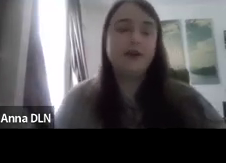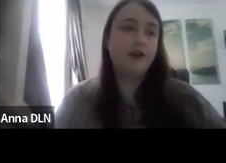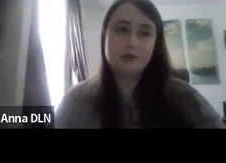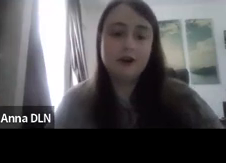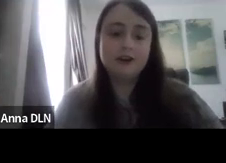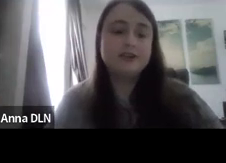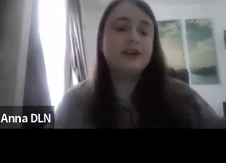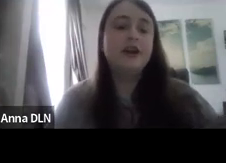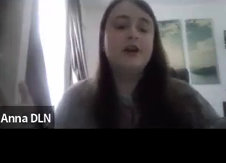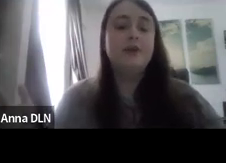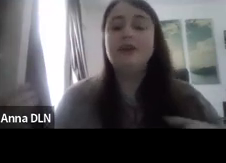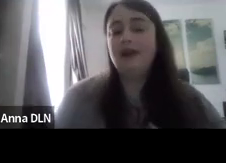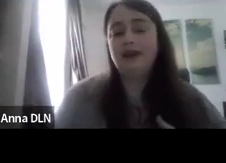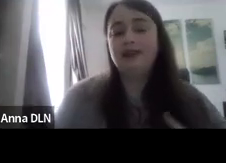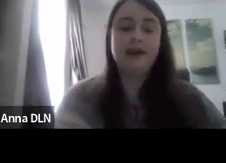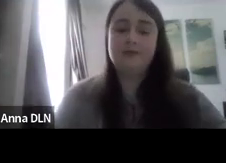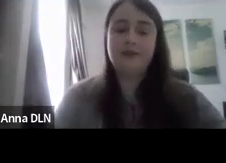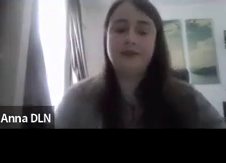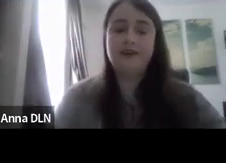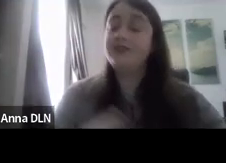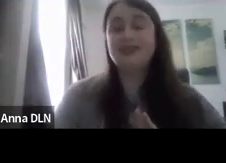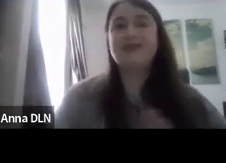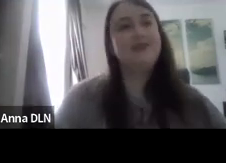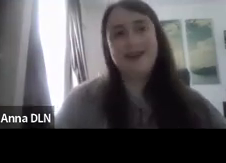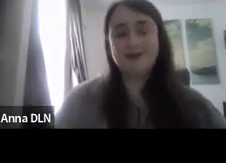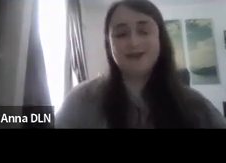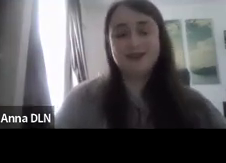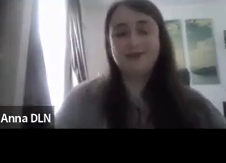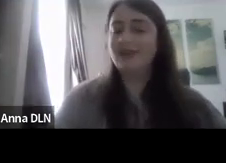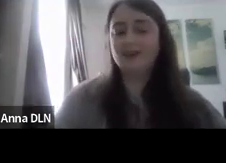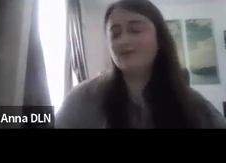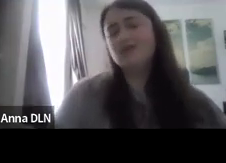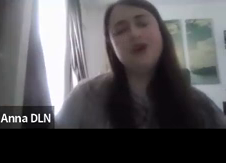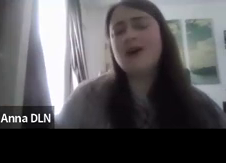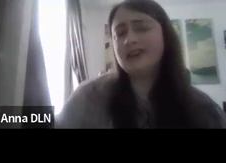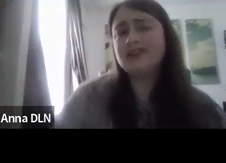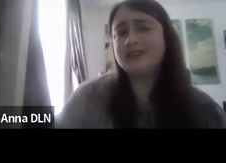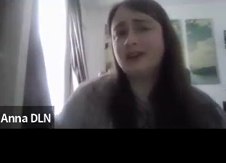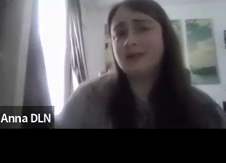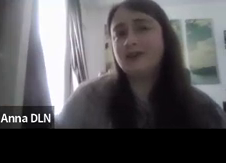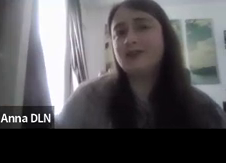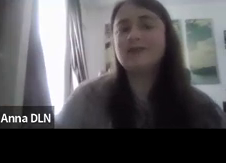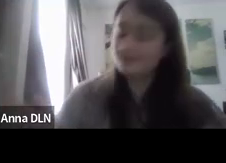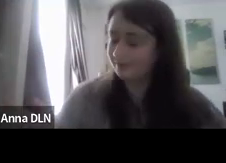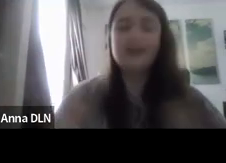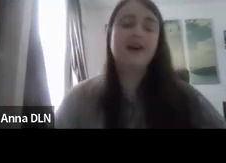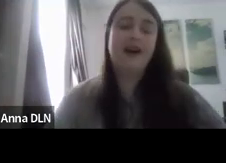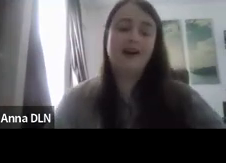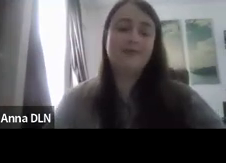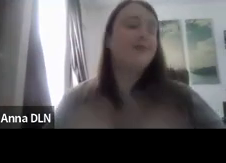if they're overworked, but at UEA, the admin lead have genuinely very helpful tips like who actually answers their emails.